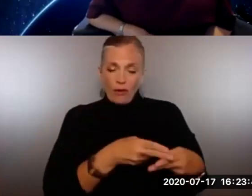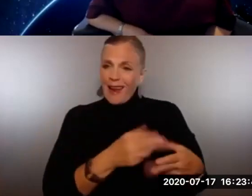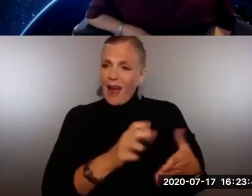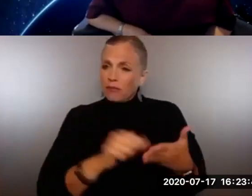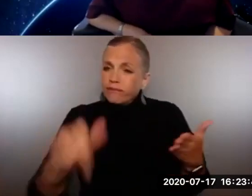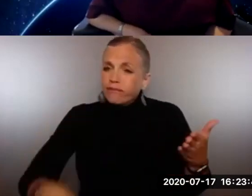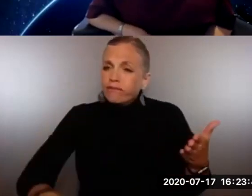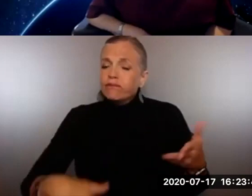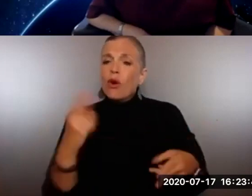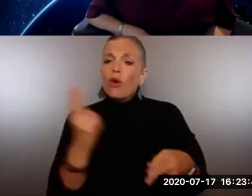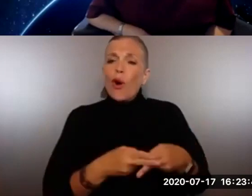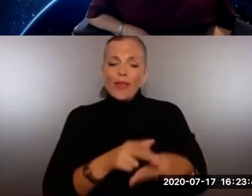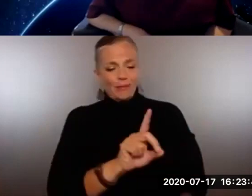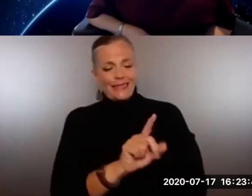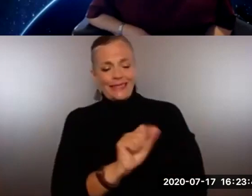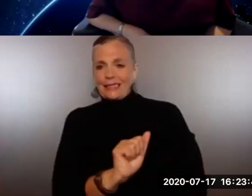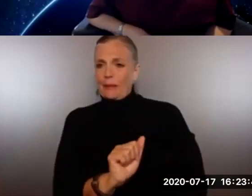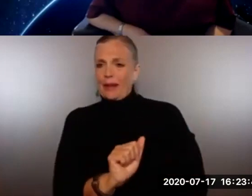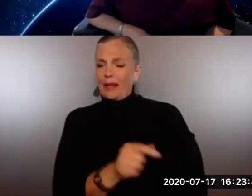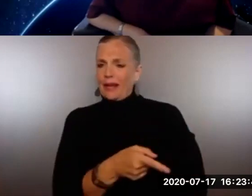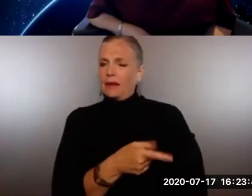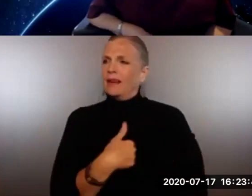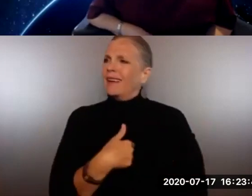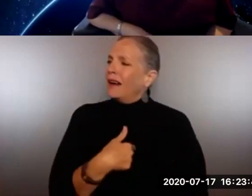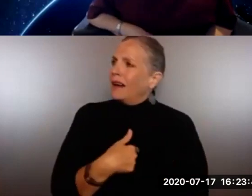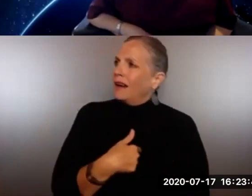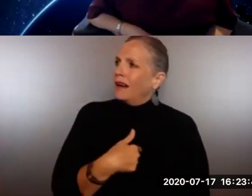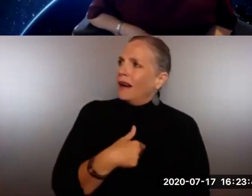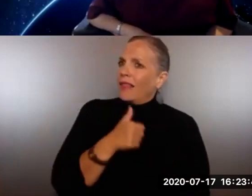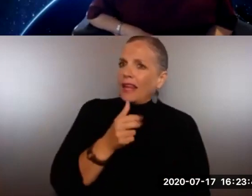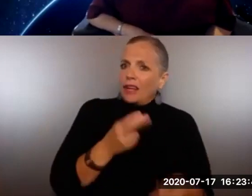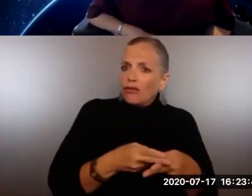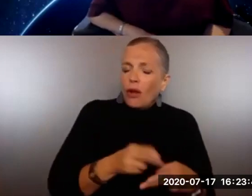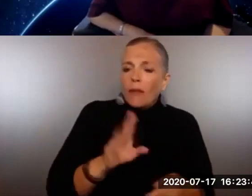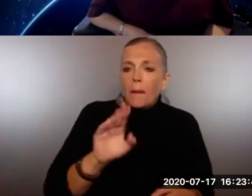But they didn't call them like a Bob, or a Hari, or a Judy.